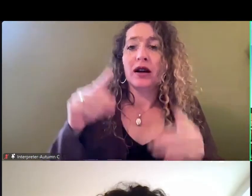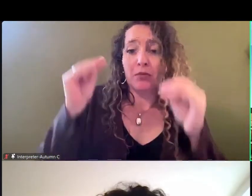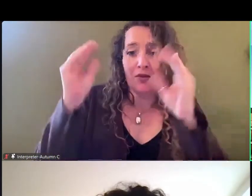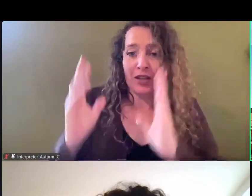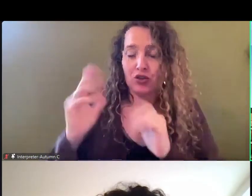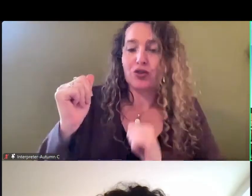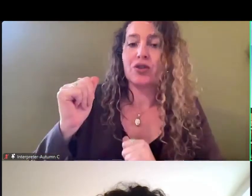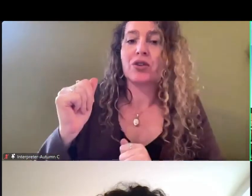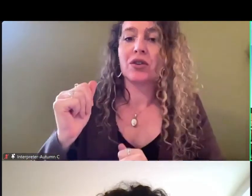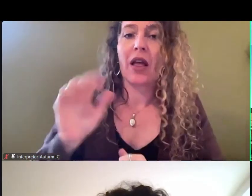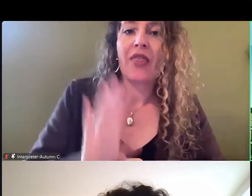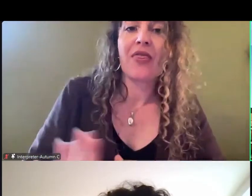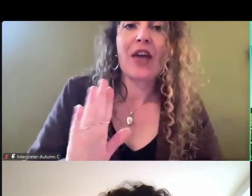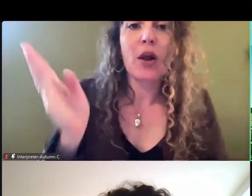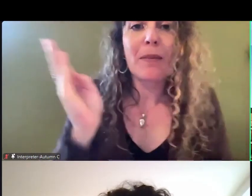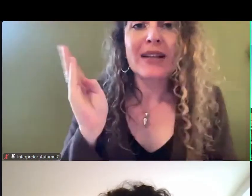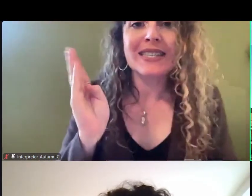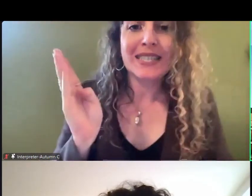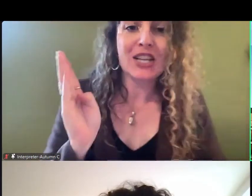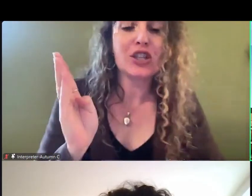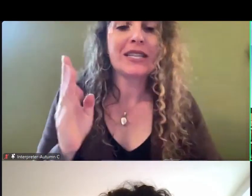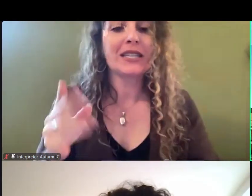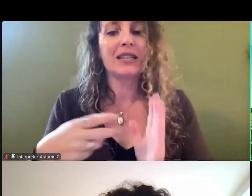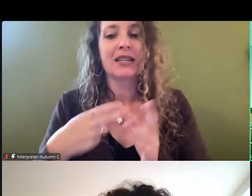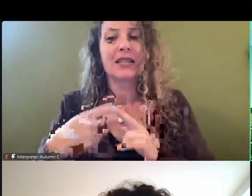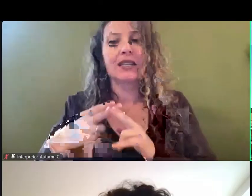Their presentation is entitled Diabetes, L-G-B-T-Q identity,